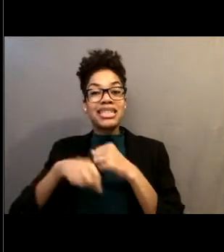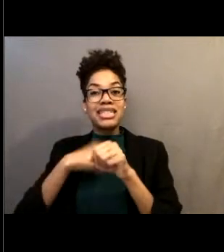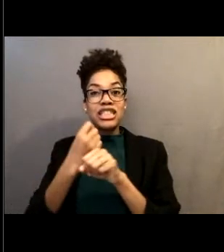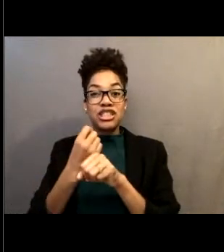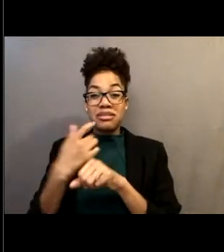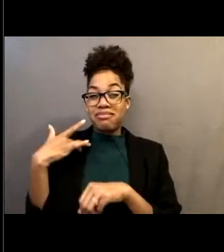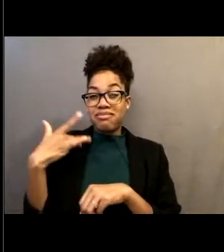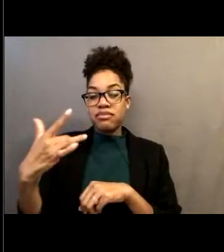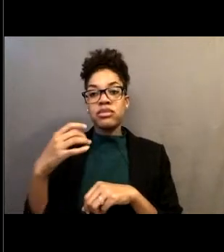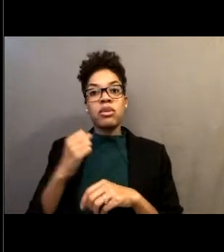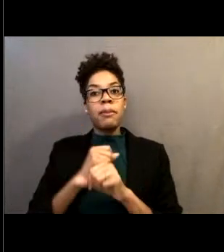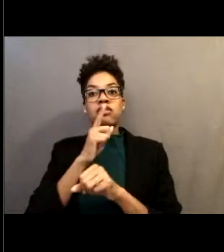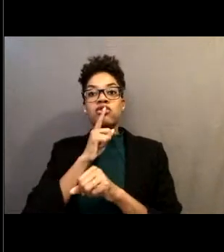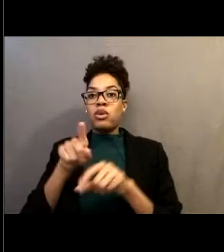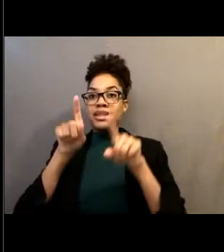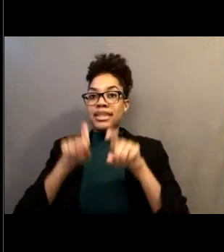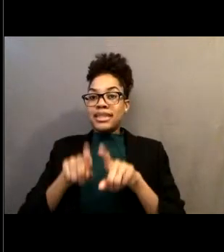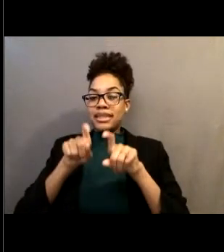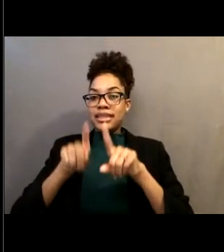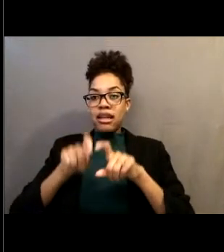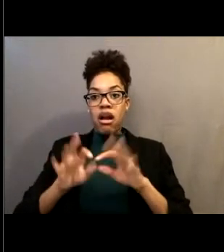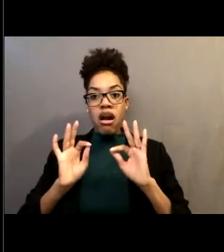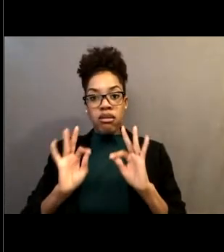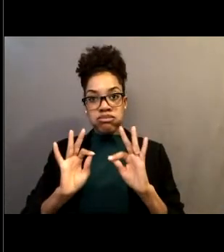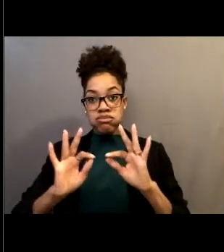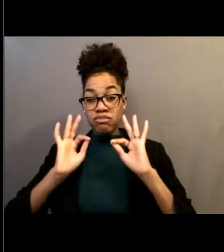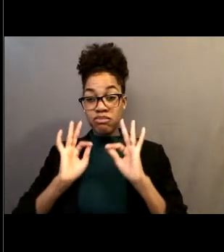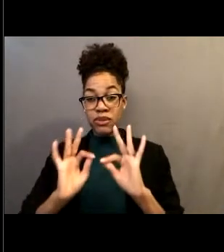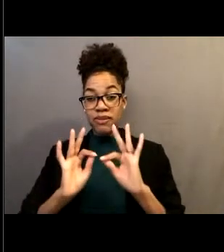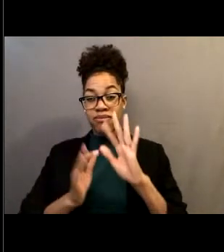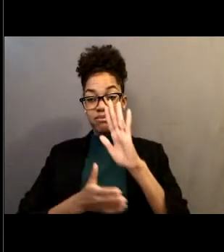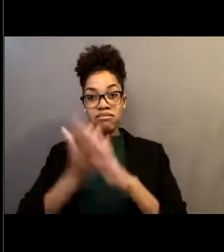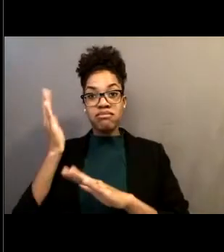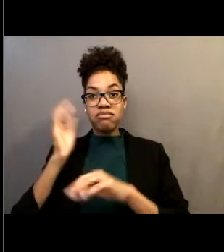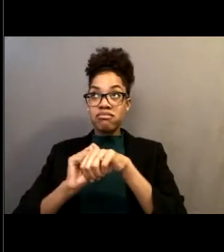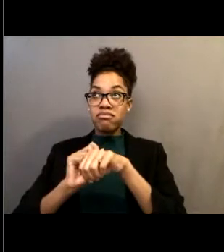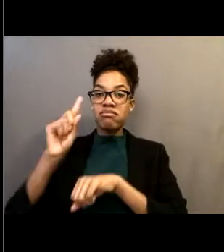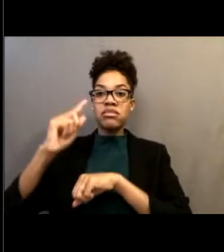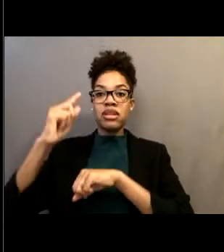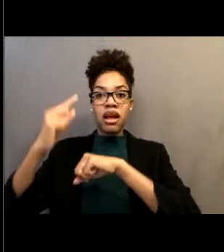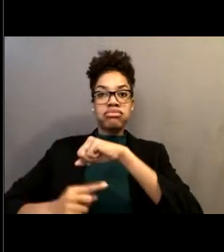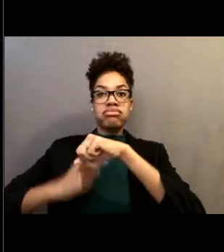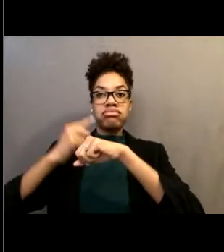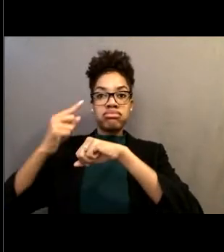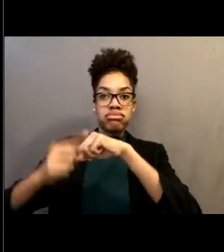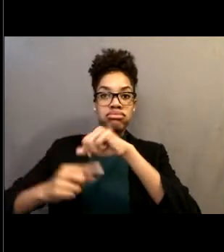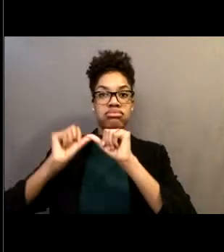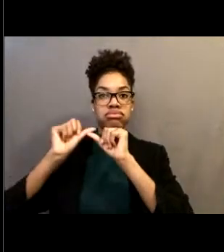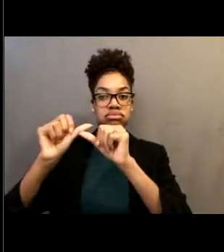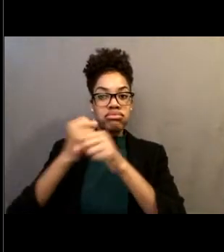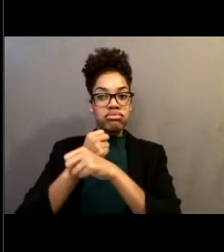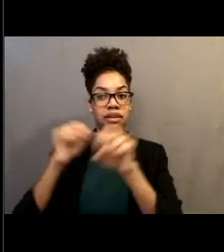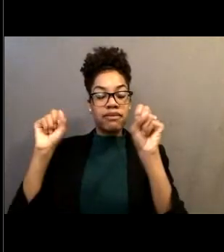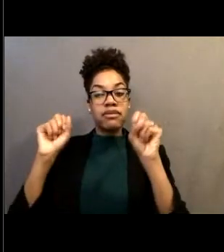And more importantly, when they are, or as importantly when they get launched, they're put through a really rocky ride on a rocket. So you have to make sure